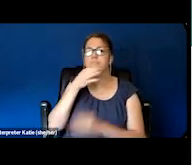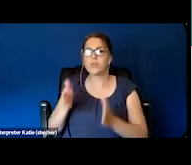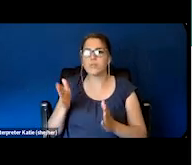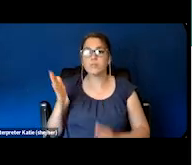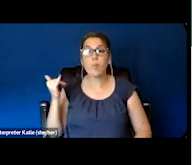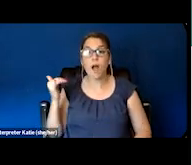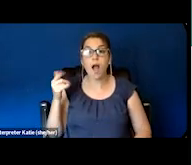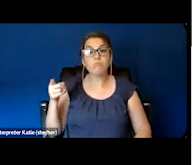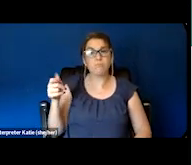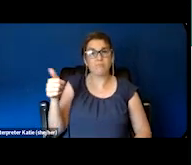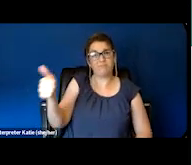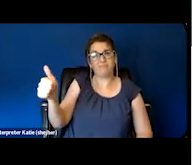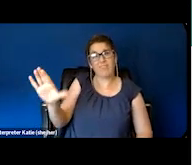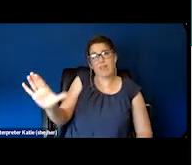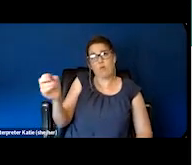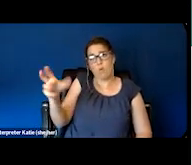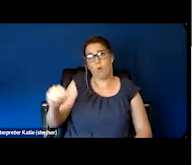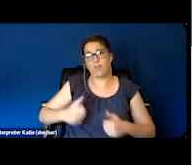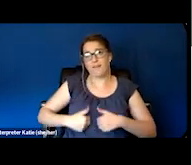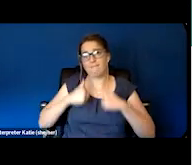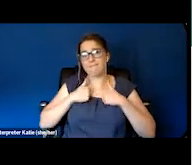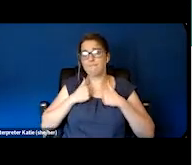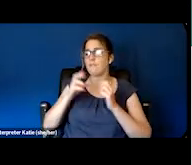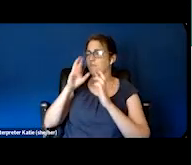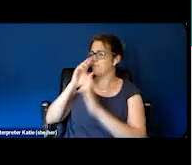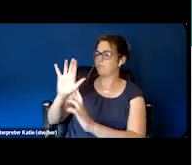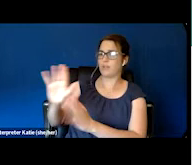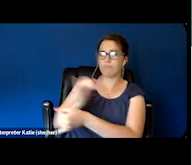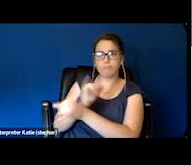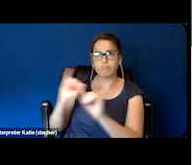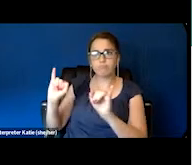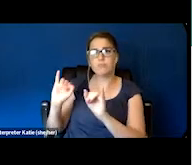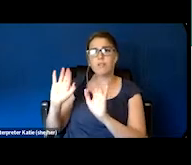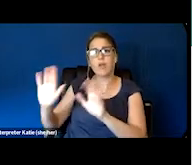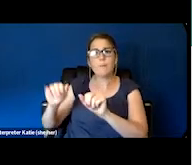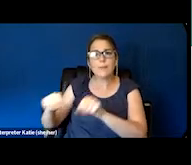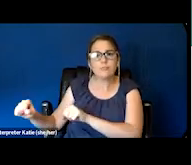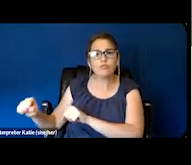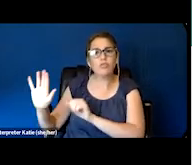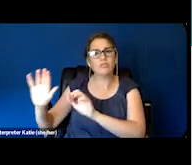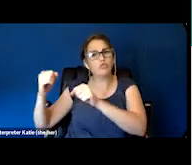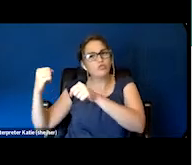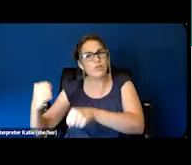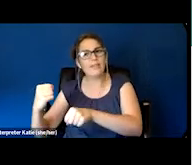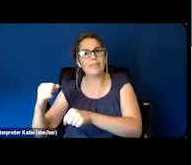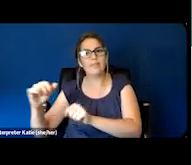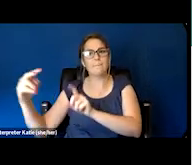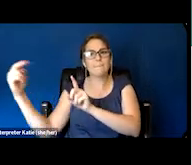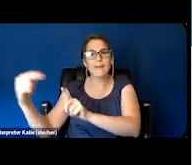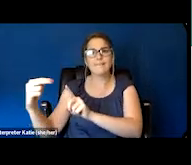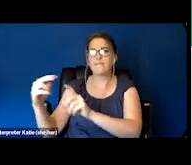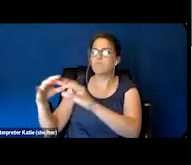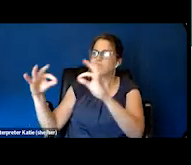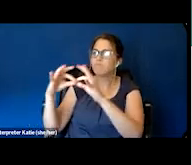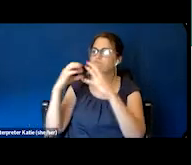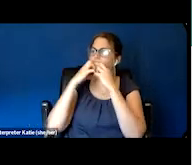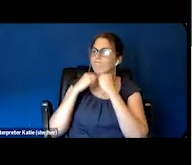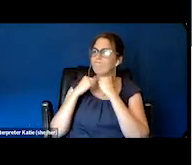respecting their autonomy, their potential, their strengths, and their perspectives, keeping their wellbeing prioritized at all times,